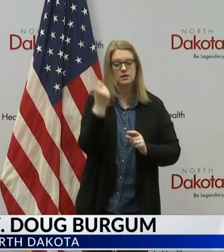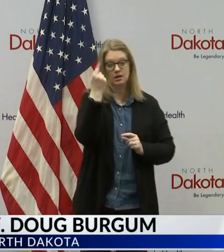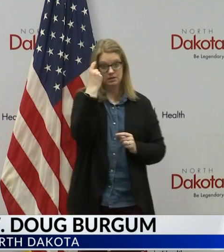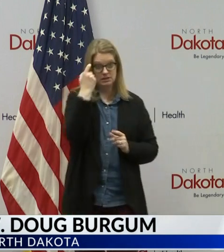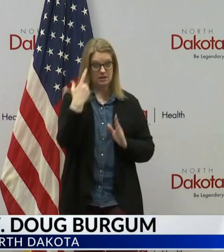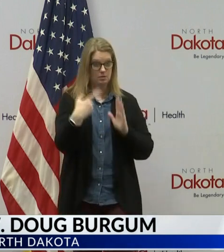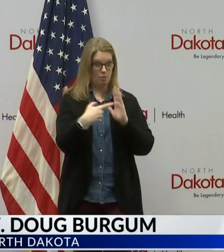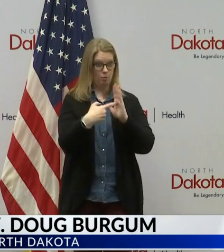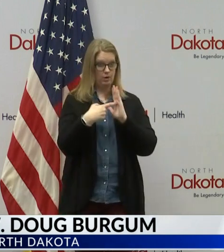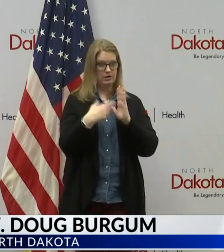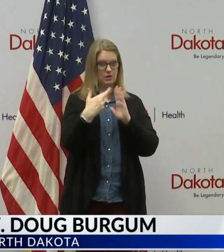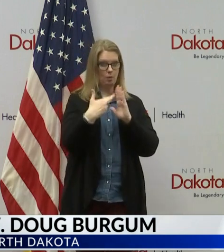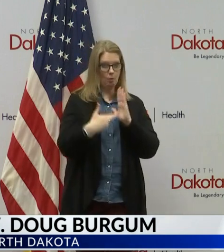AND THE MAXIMUM LOCAL SHARE IS